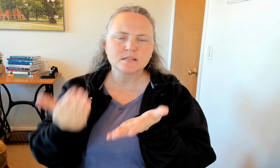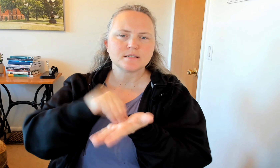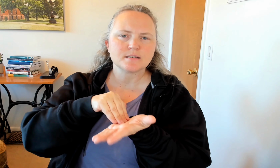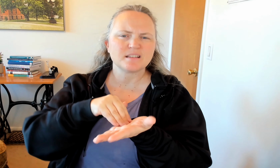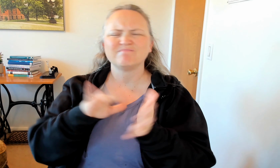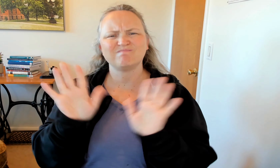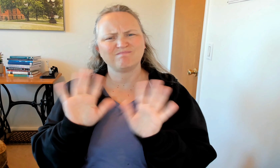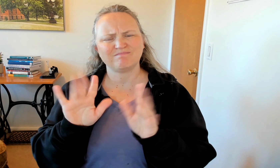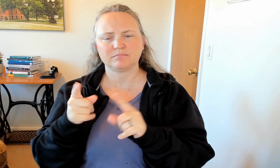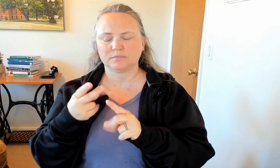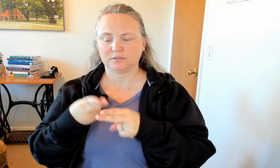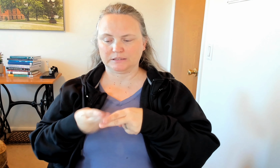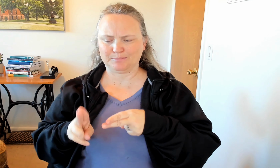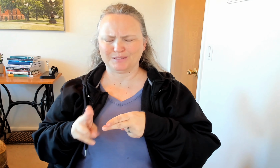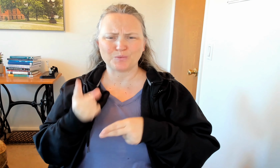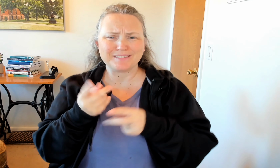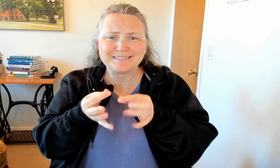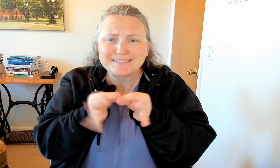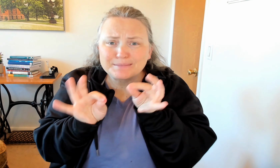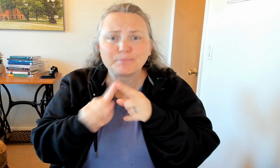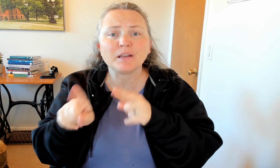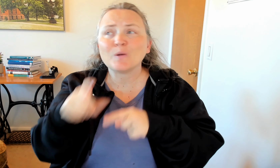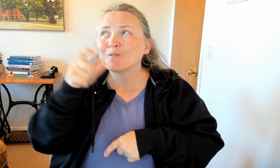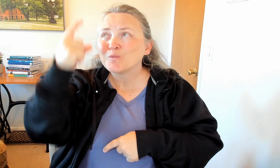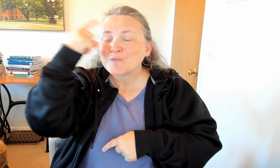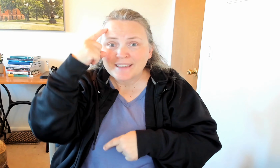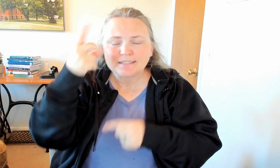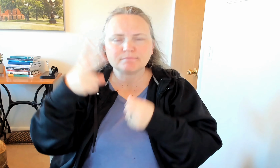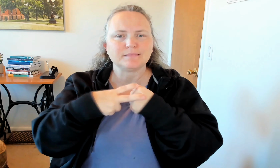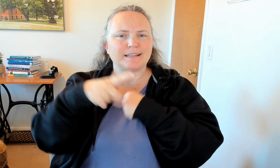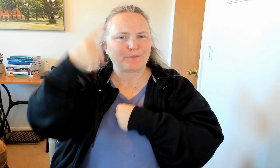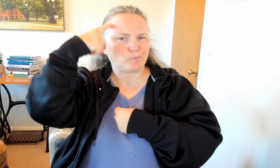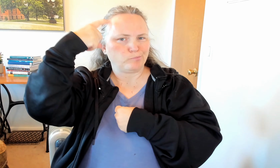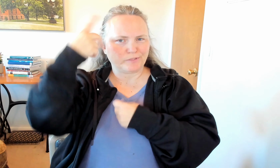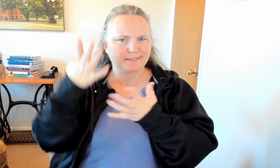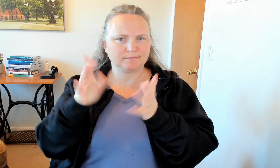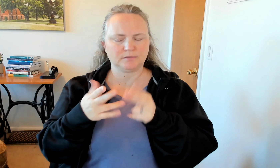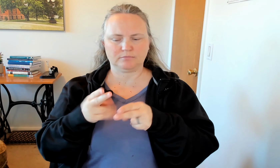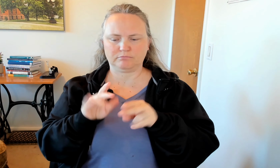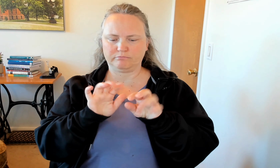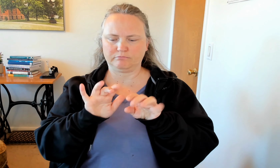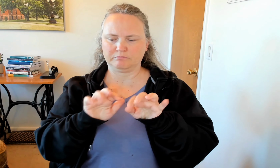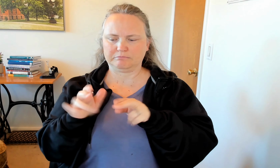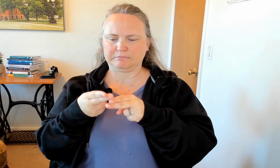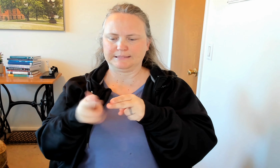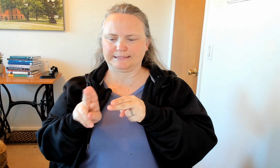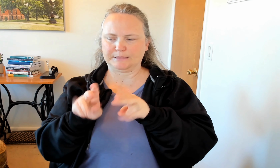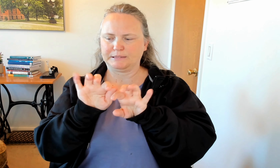don't have to type it out each semester. I realized this is just one little thing, but you don't have to think about it each semester. Save some mental load here.